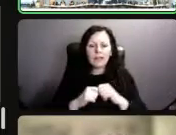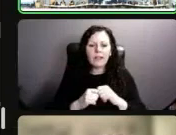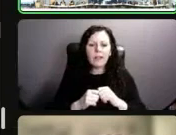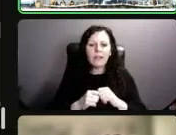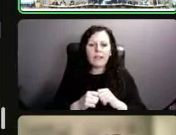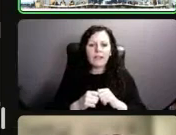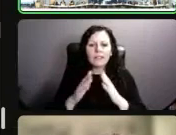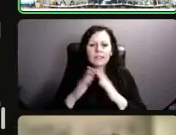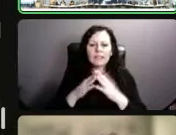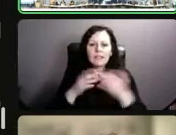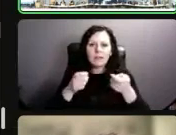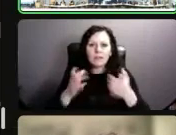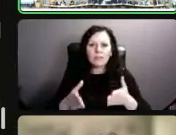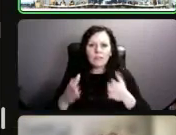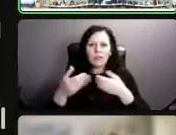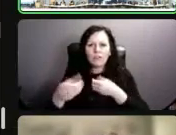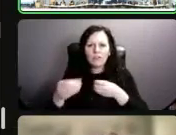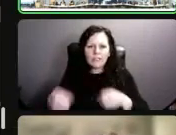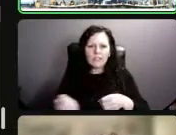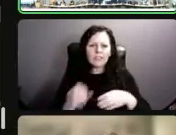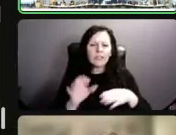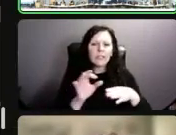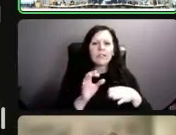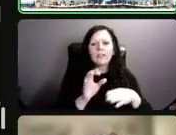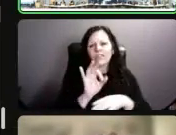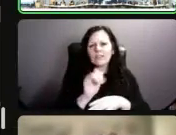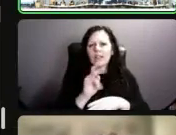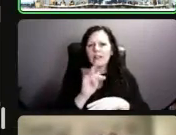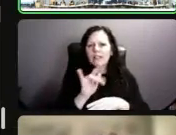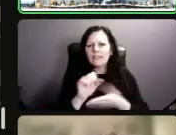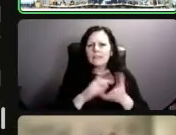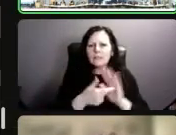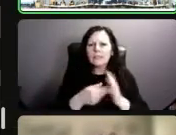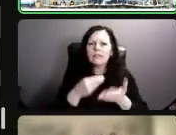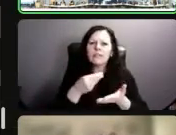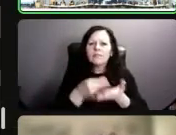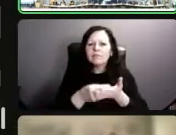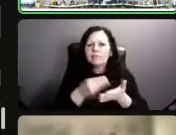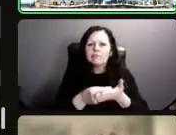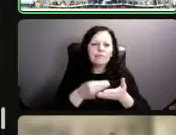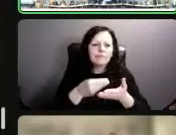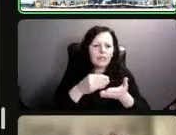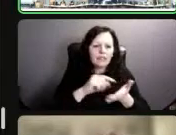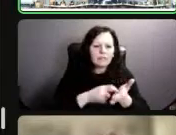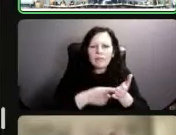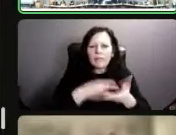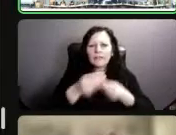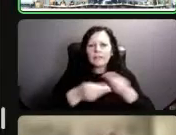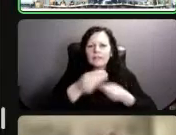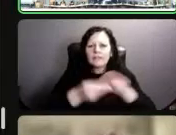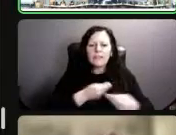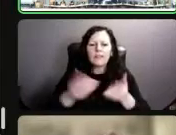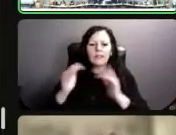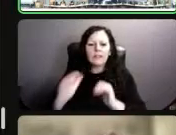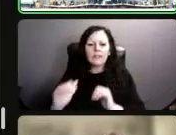VISIBLE TO THE PUBLIC? YEAH SURE. SO TOTALLY SLIDE RIGHT UP HERE IN THE CITY MANAGER'S OFFICE